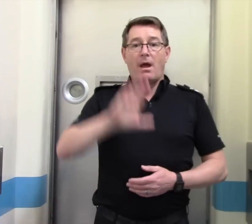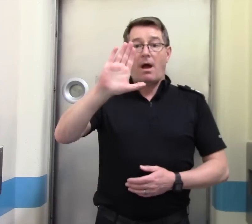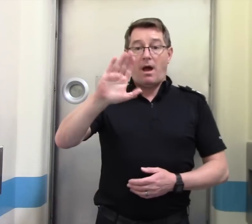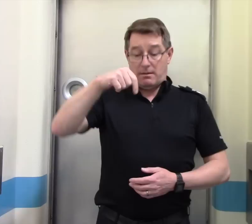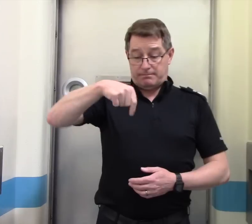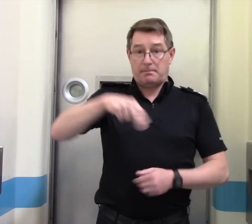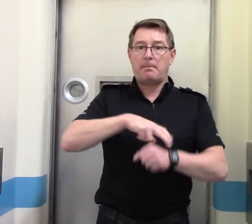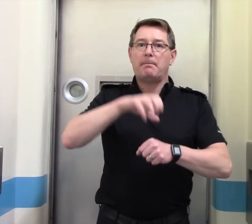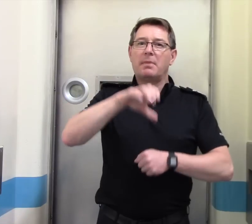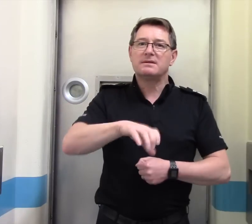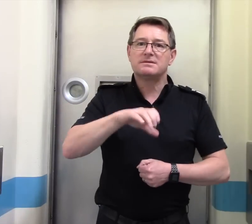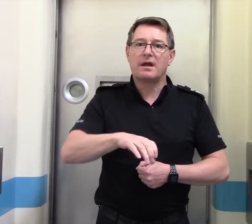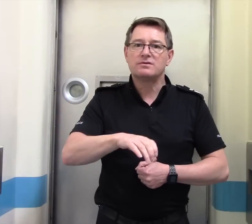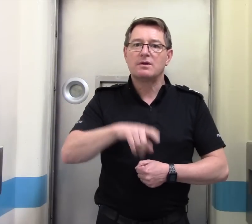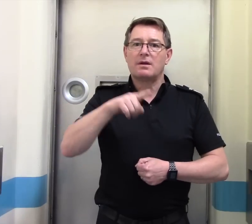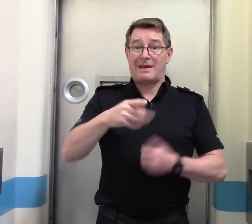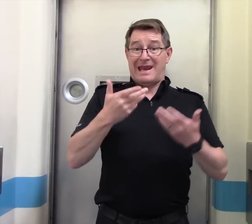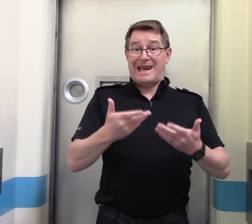Hi, I'm at the police station